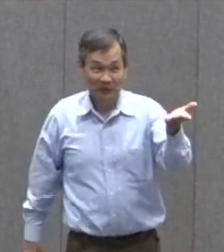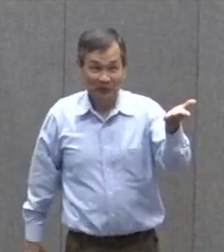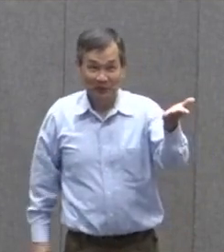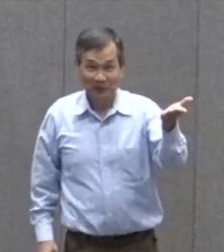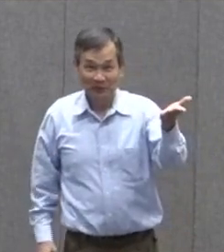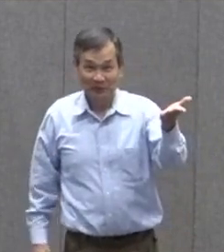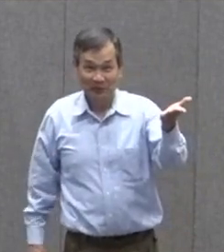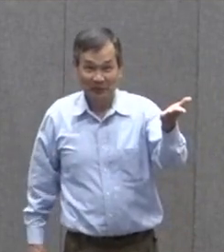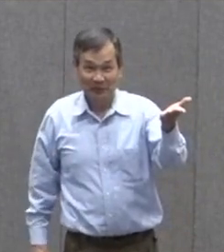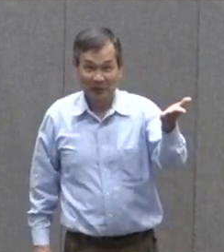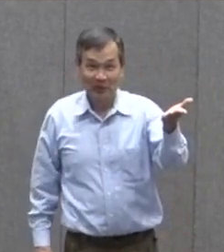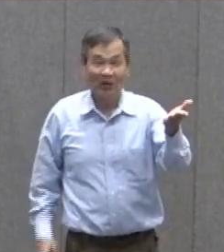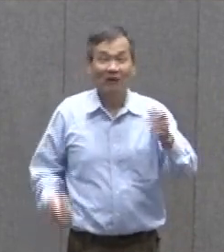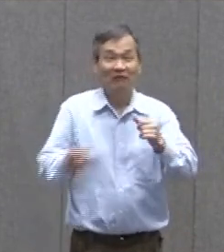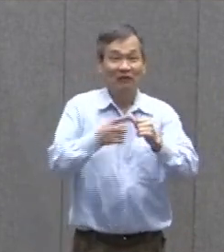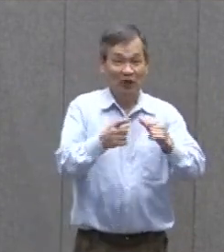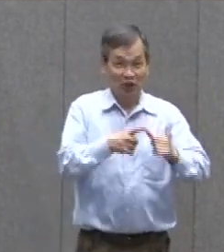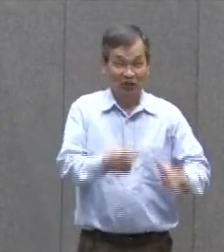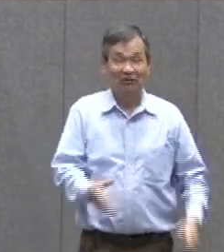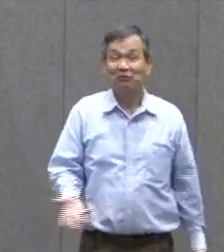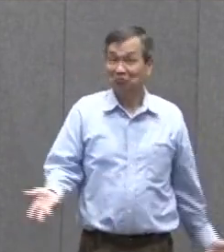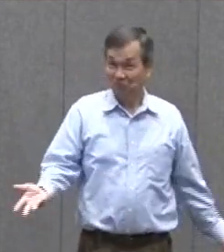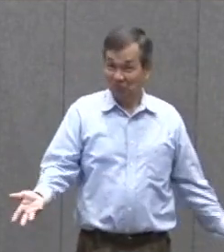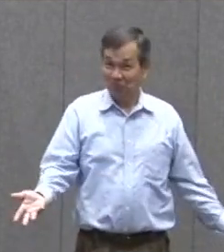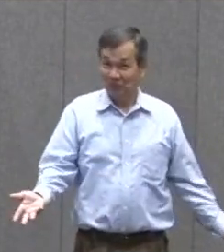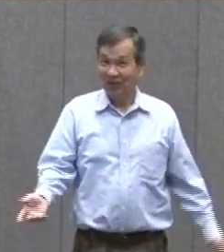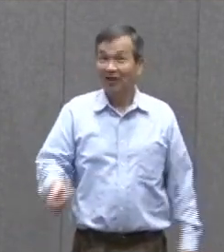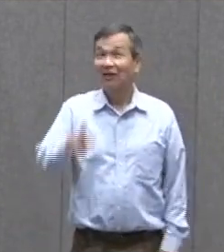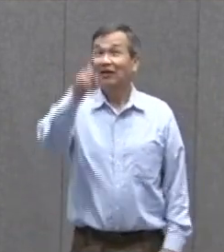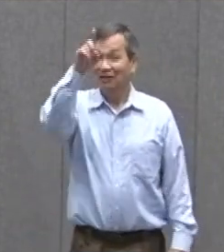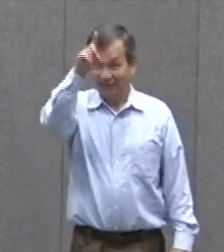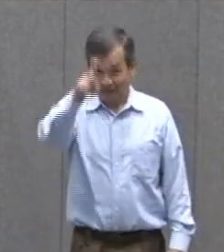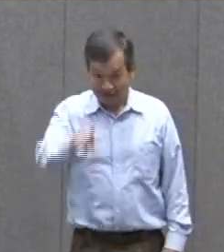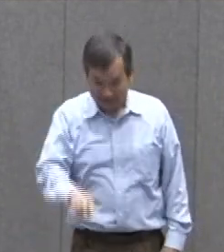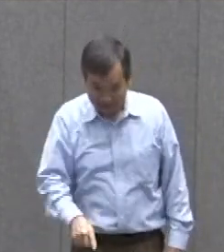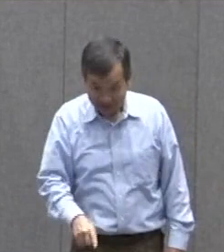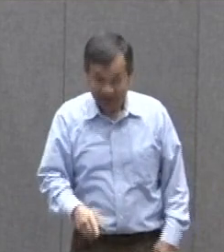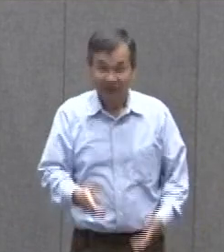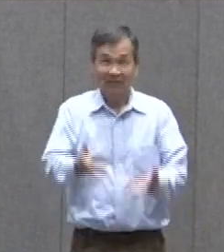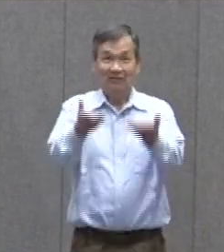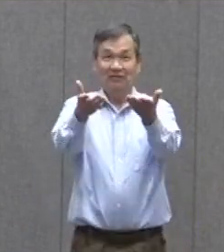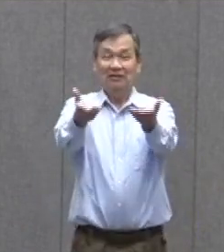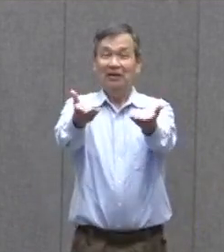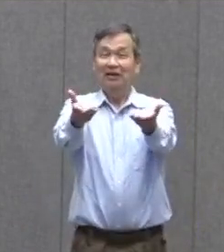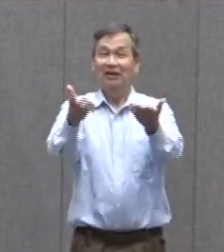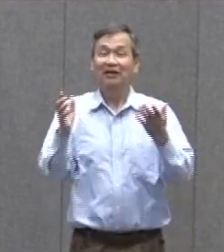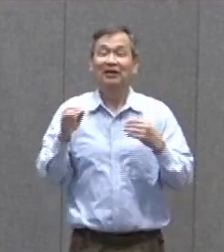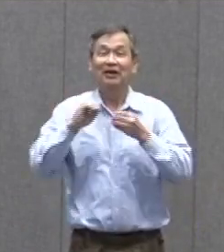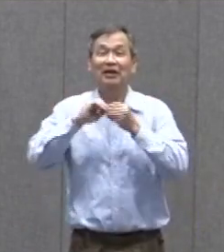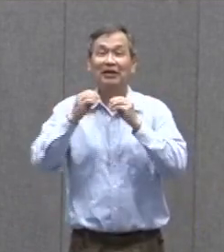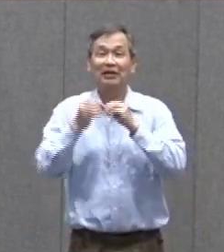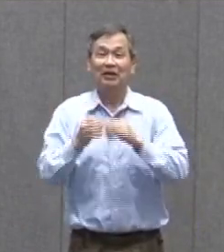First we draw a loop and then a line and that's how we draw the number nine.